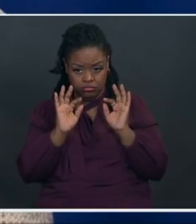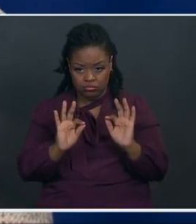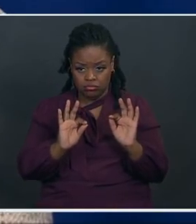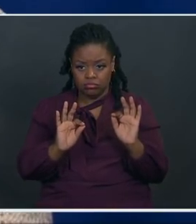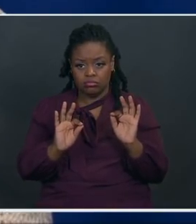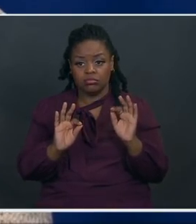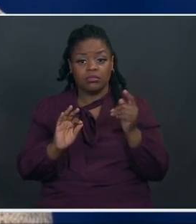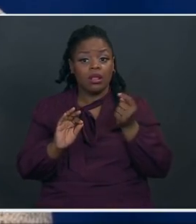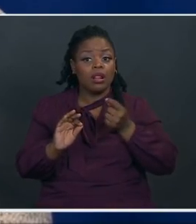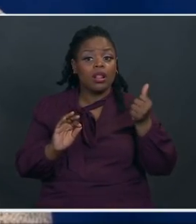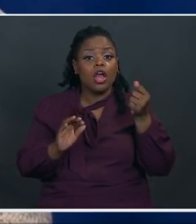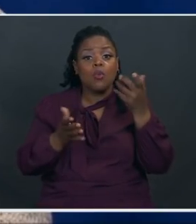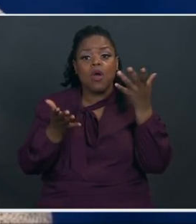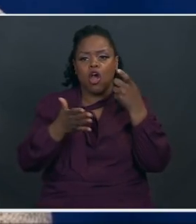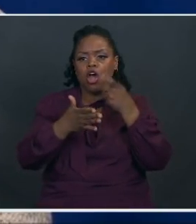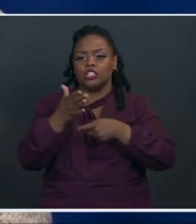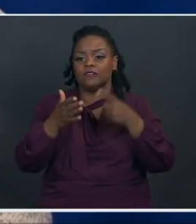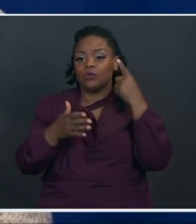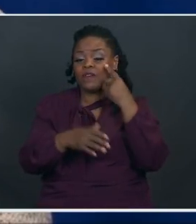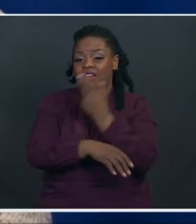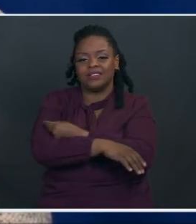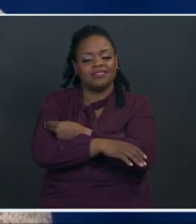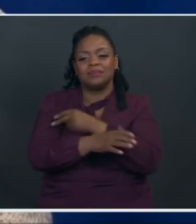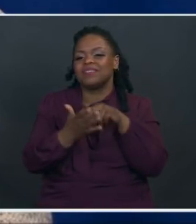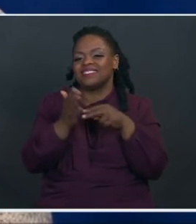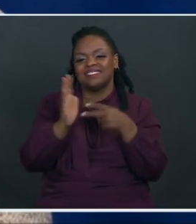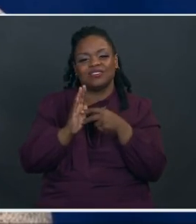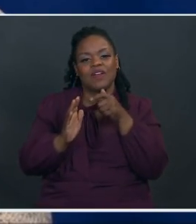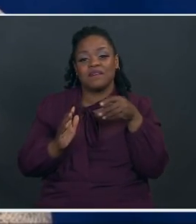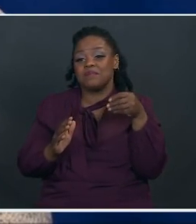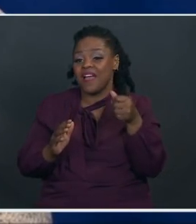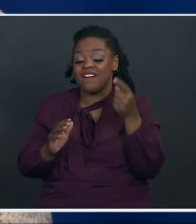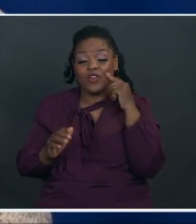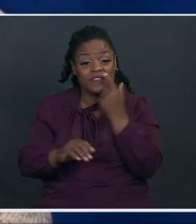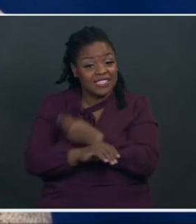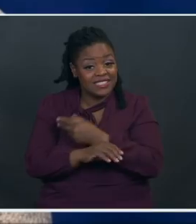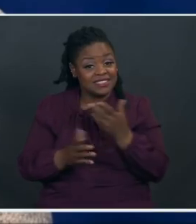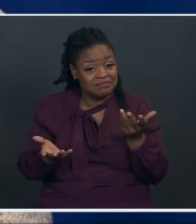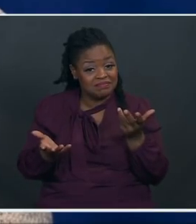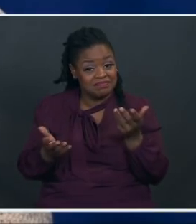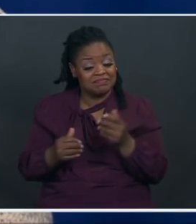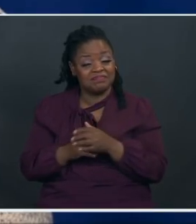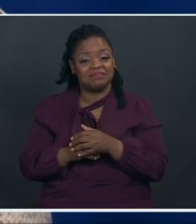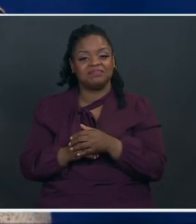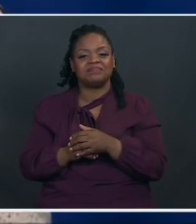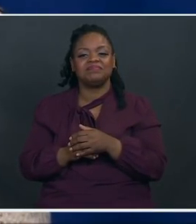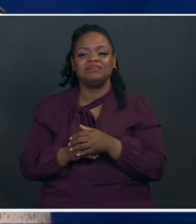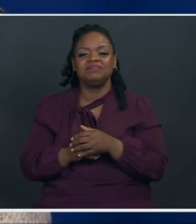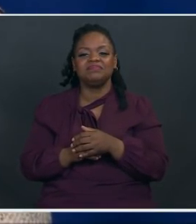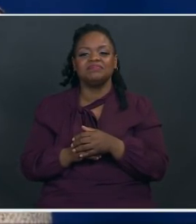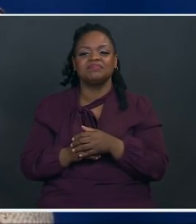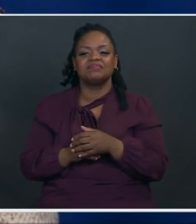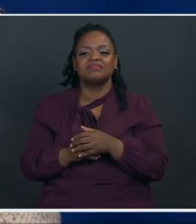Your ability to pay should not play a role in your decision of whether or not to receive this vaccine. We're removing structural barriers